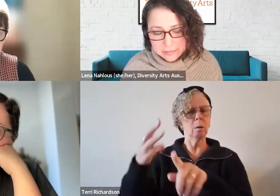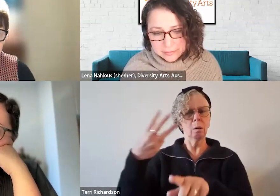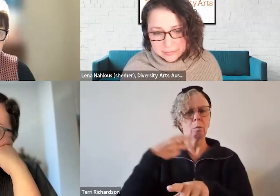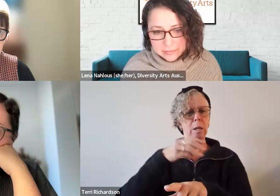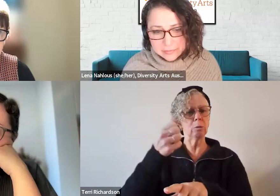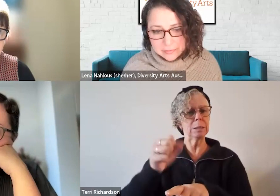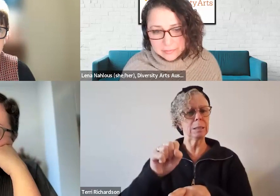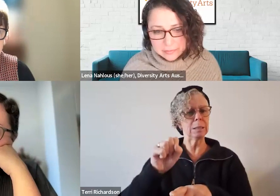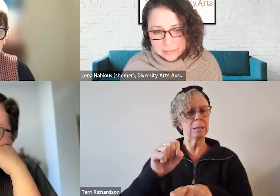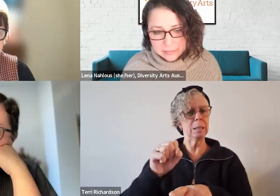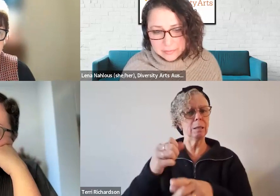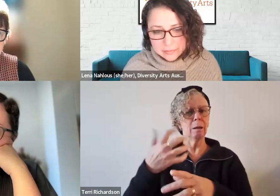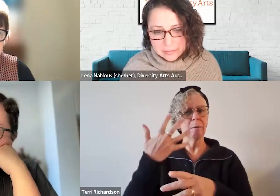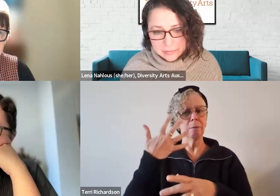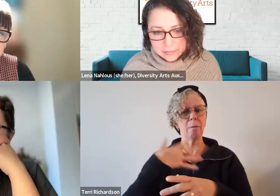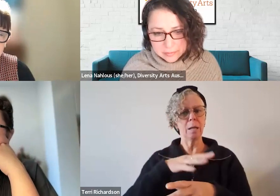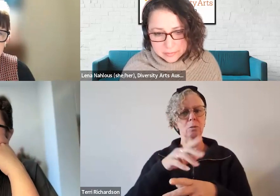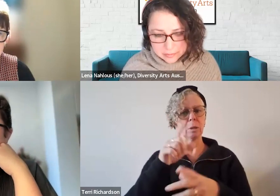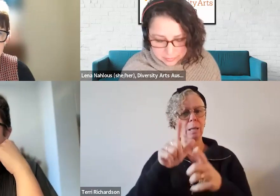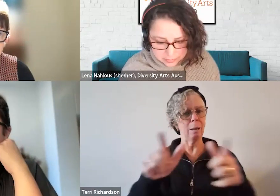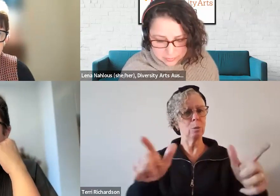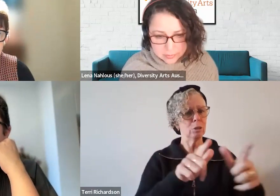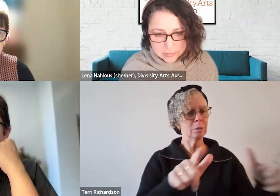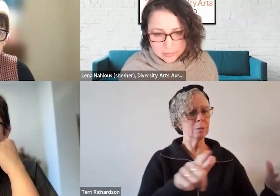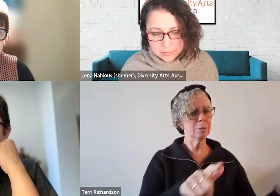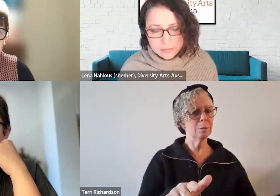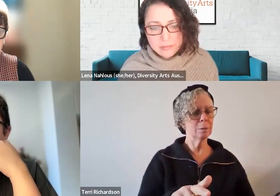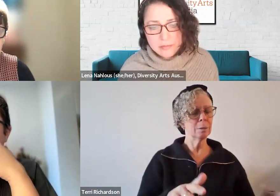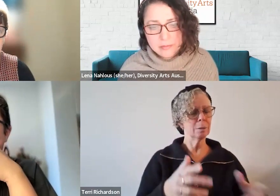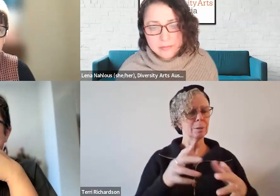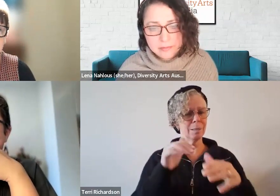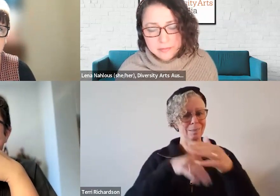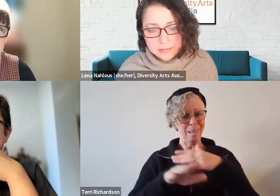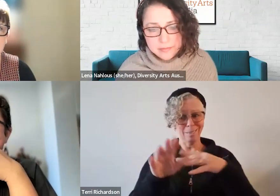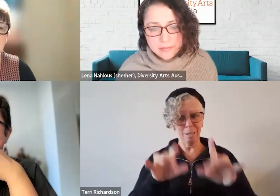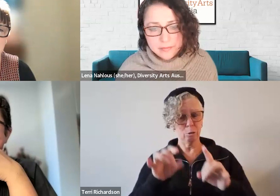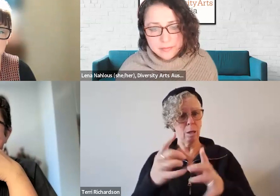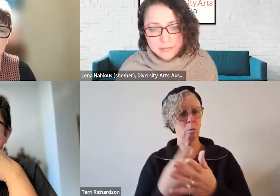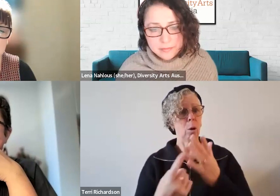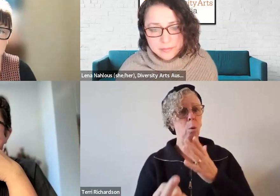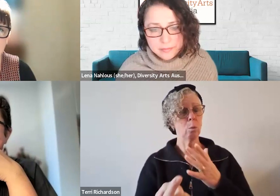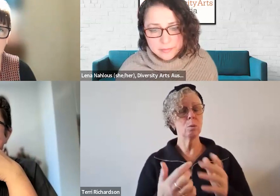and 500 language groups just in Australia. But that each nation has to equip itself